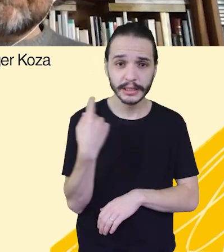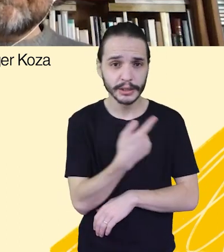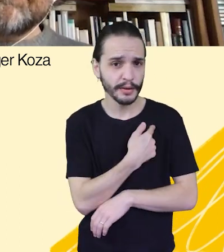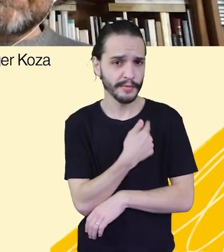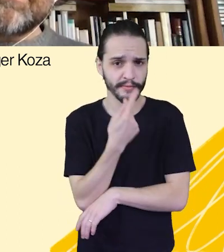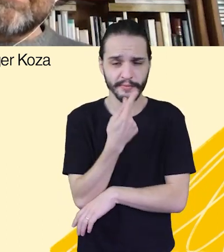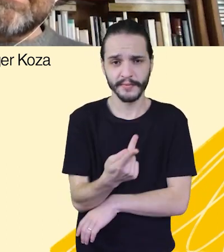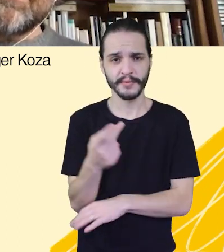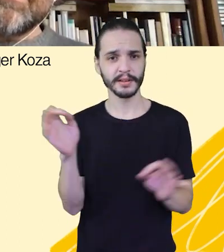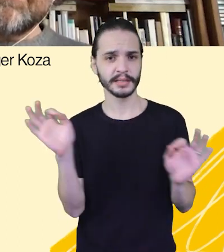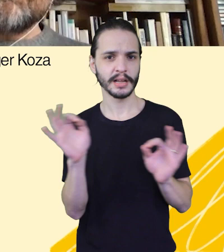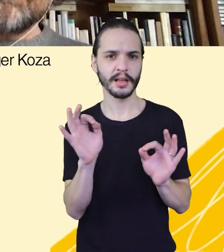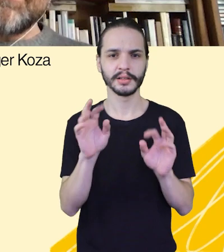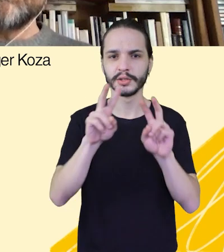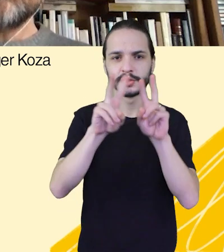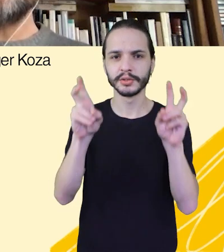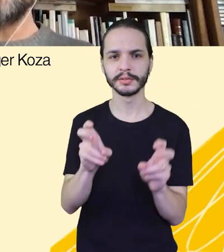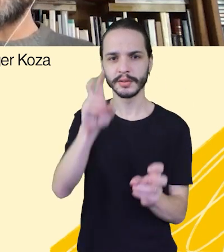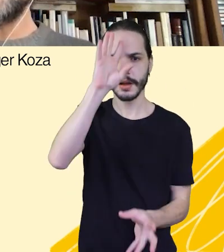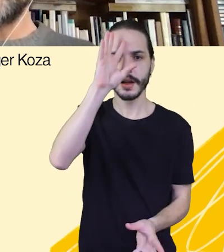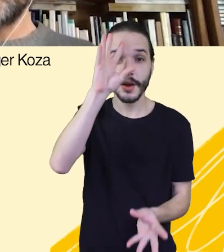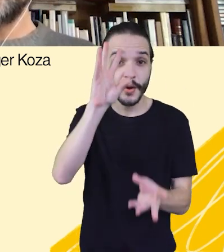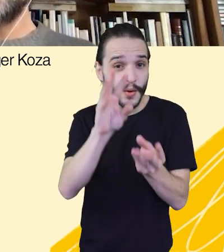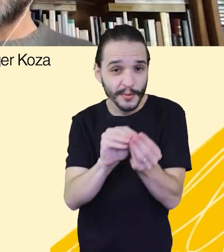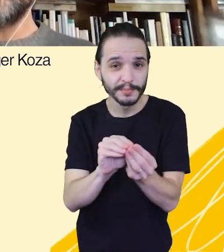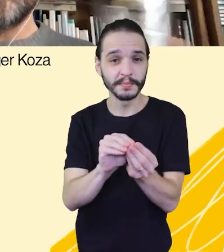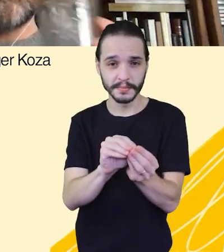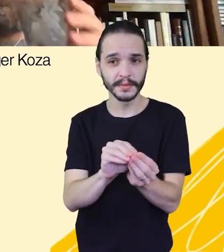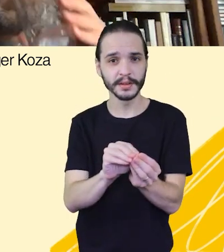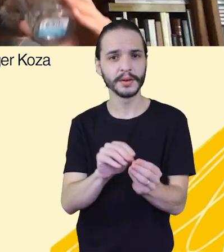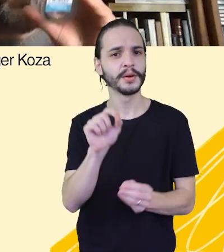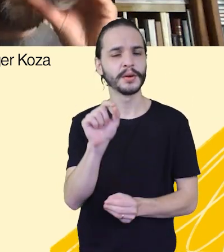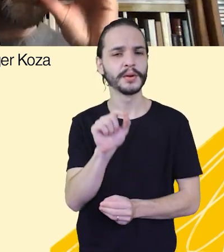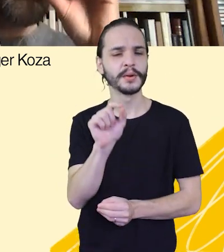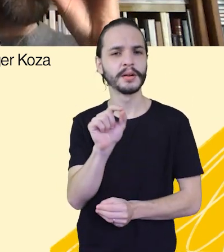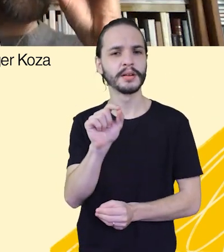I mean for sure it's clear on one hand, it's clear...